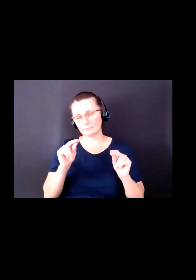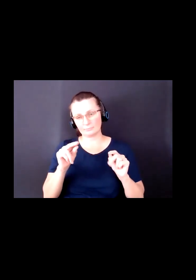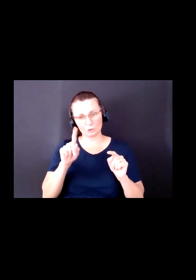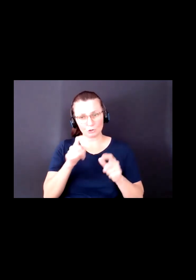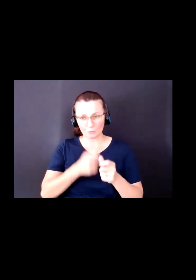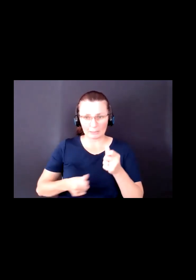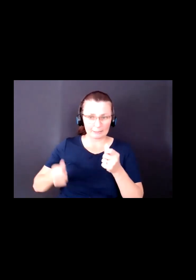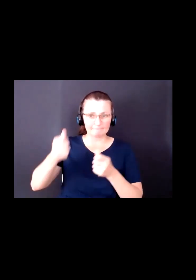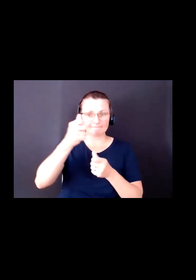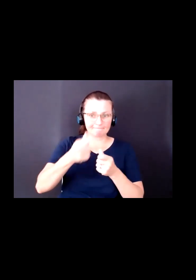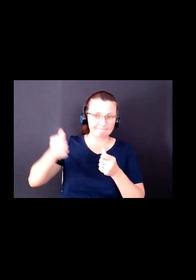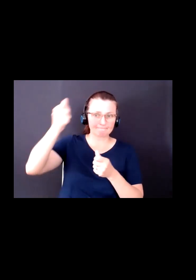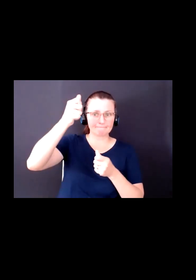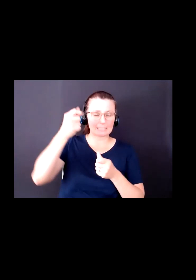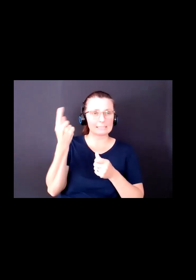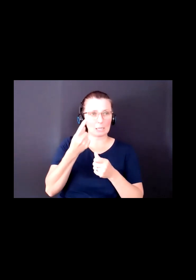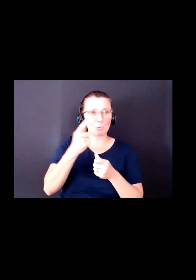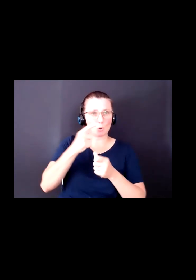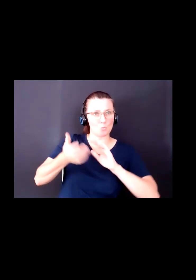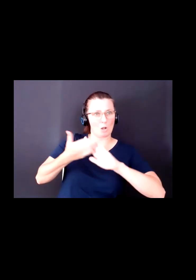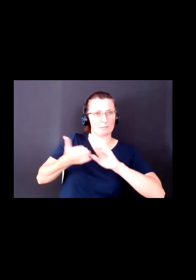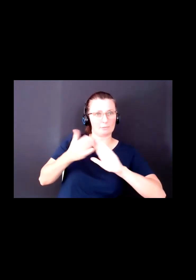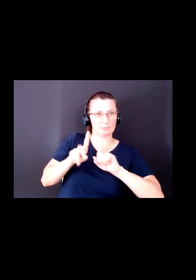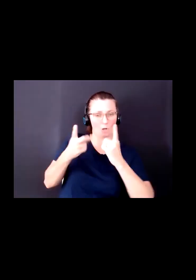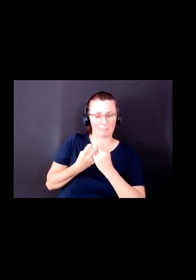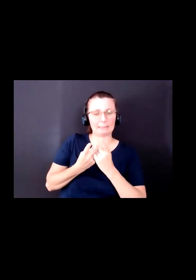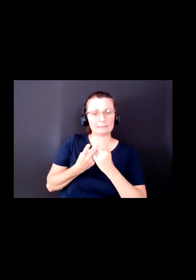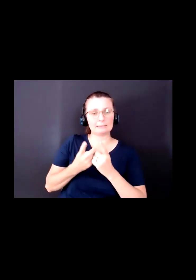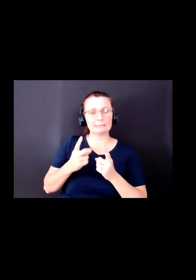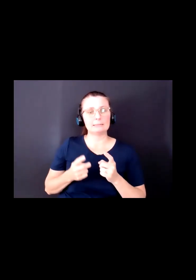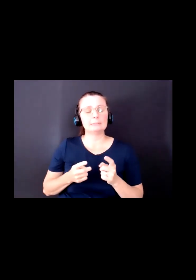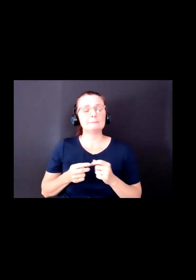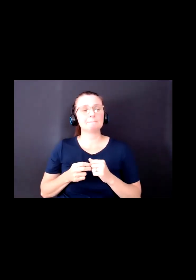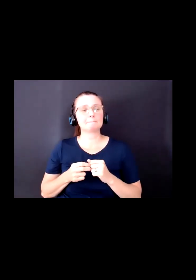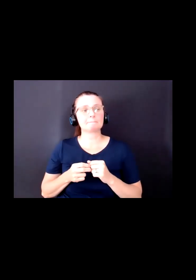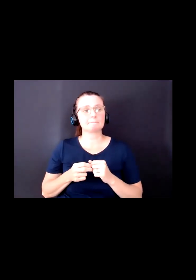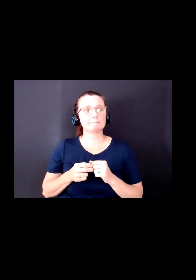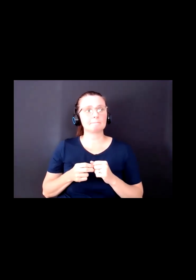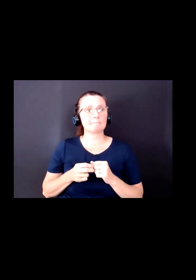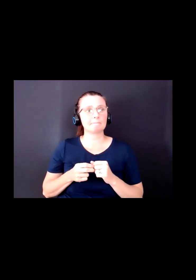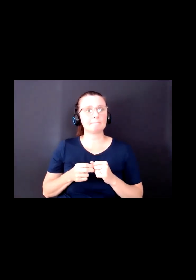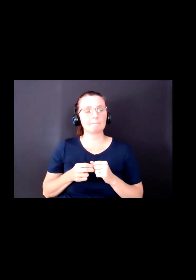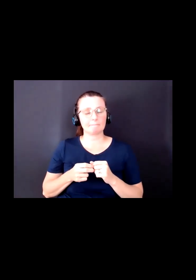than a department head. And there must be a written statement